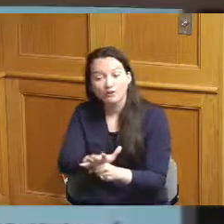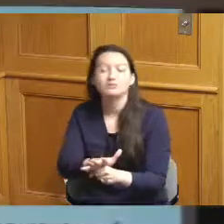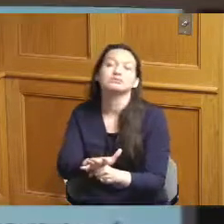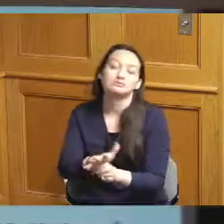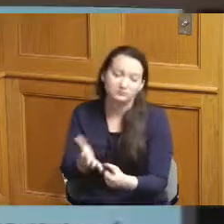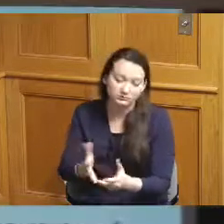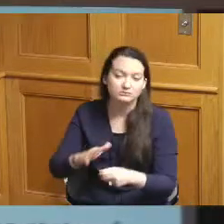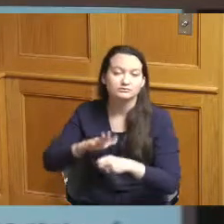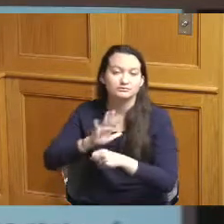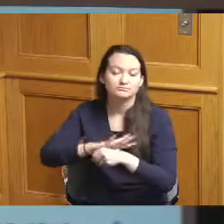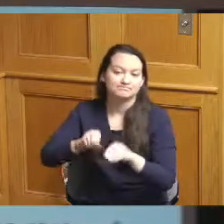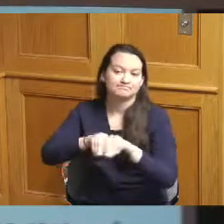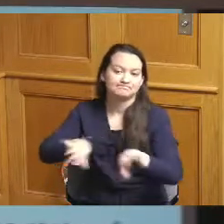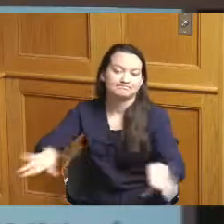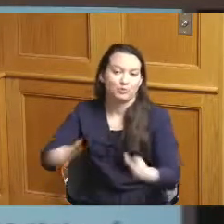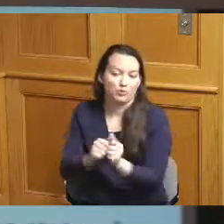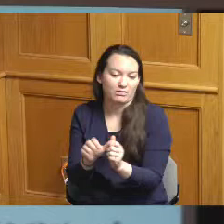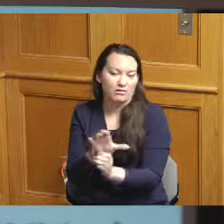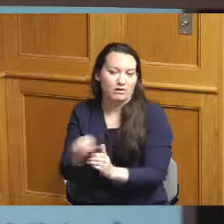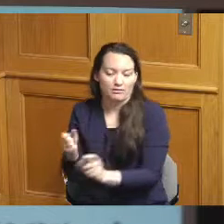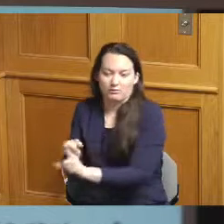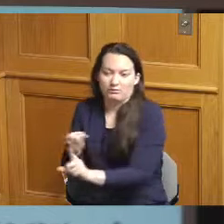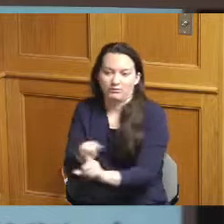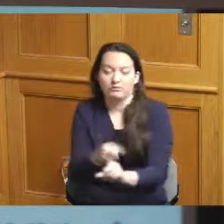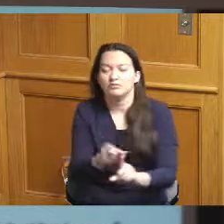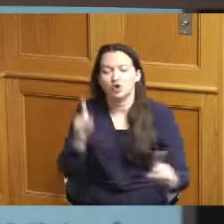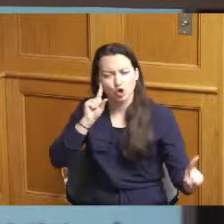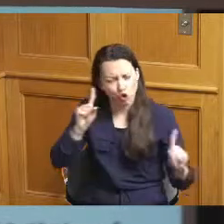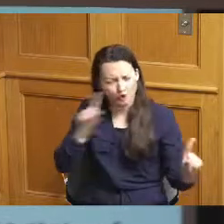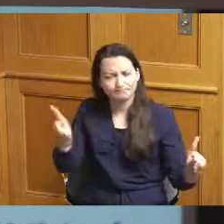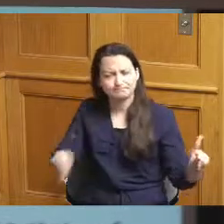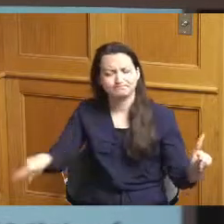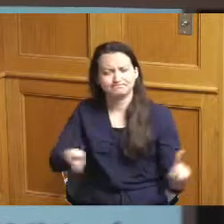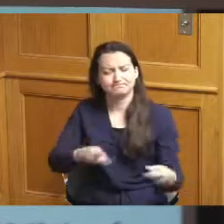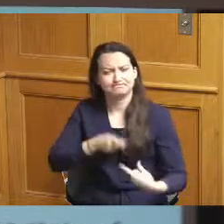the pandemic on the companies we heard from a lot of them that they were having a hard time